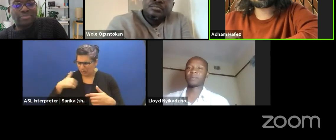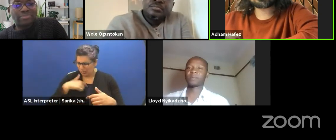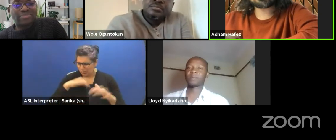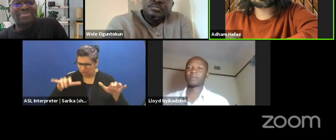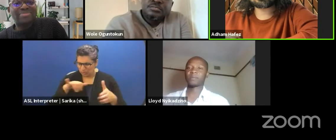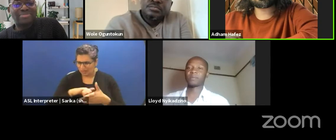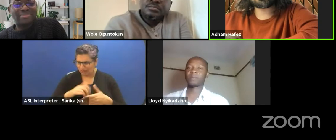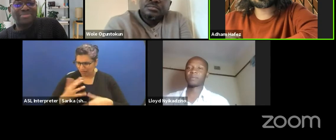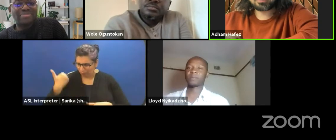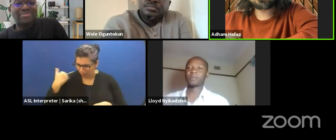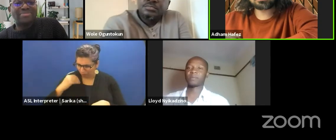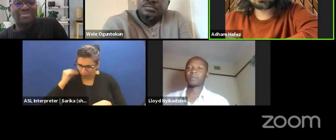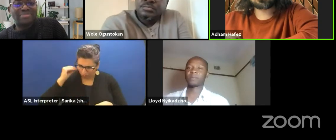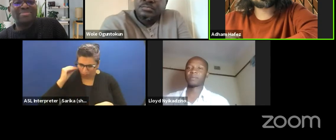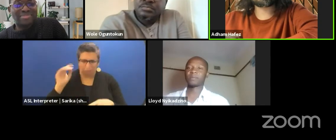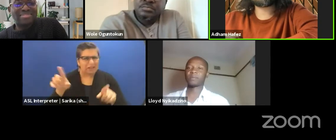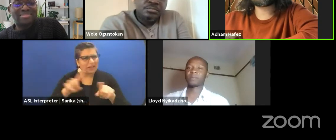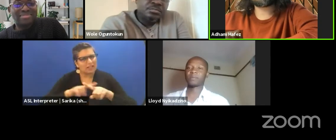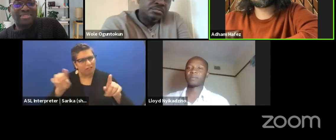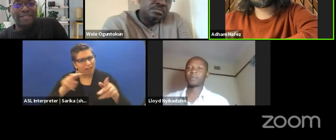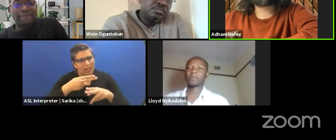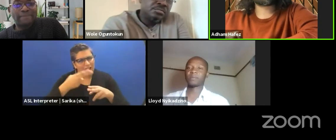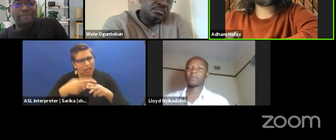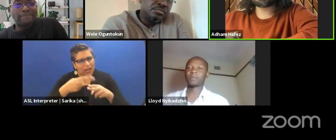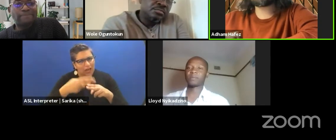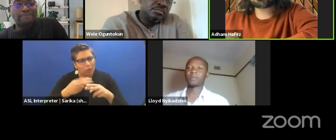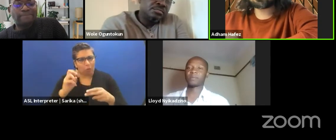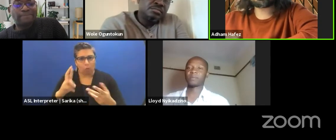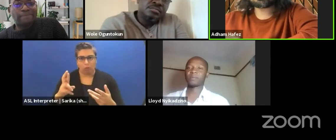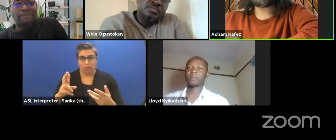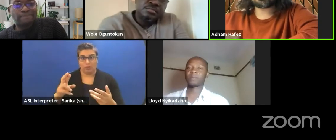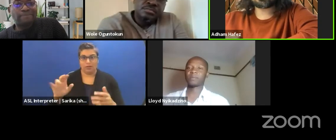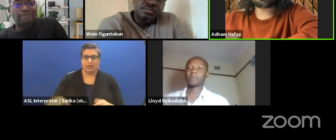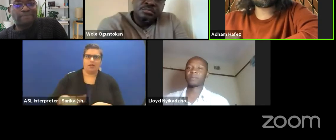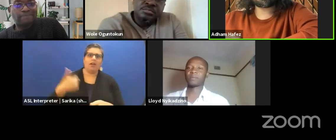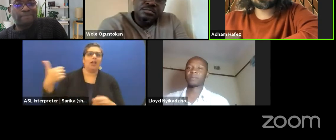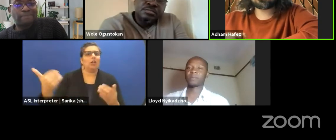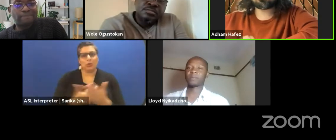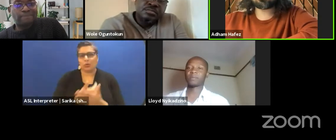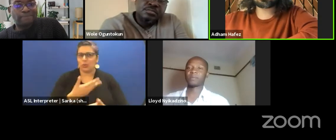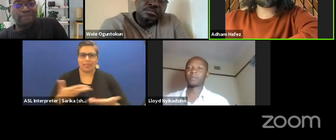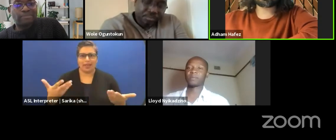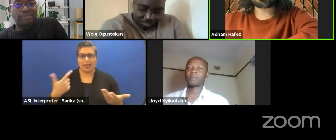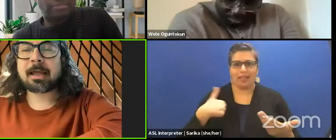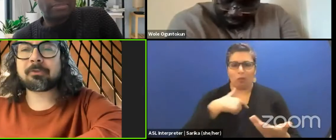and it just happens a different name here or is this yet another new thing that we're gonna have